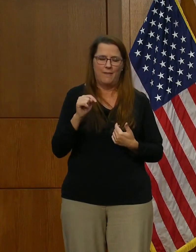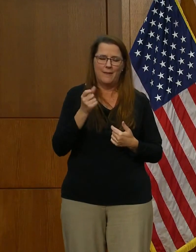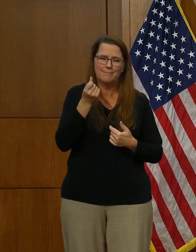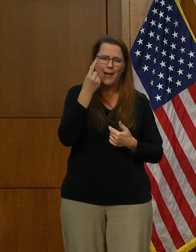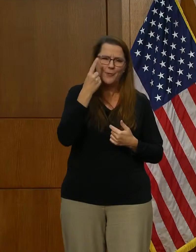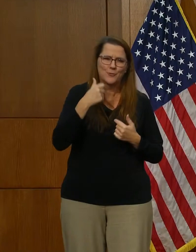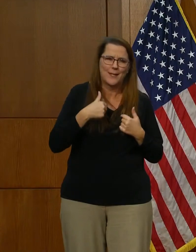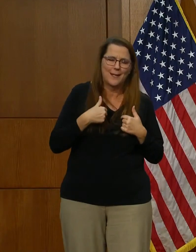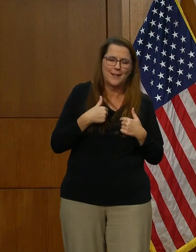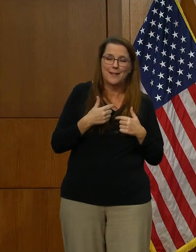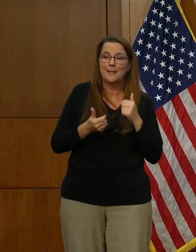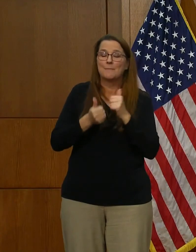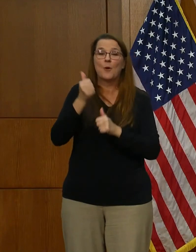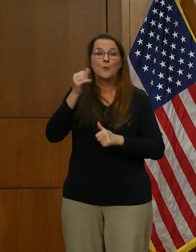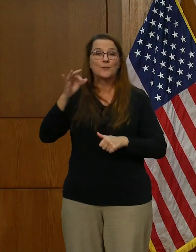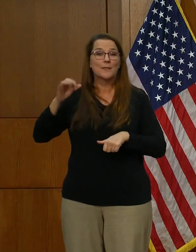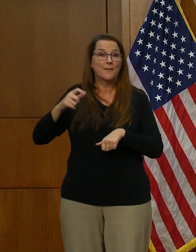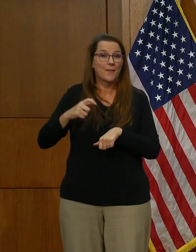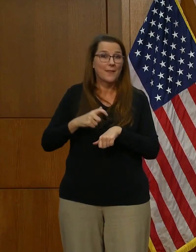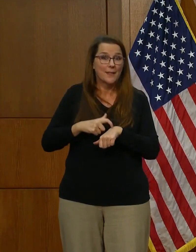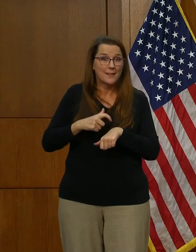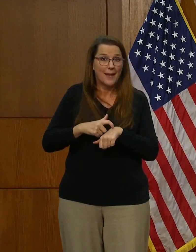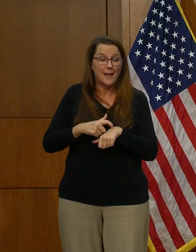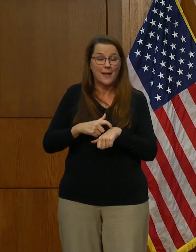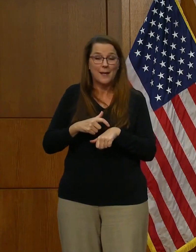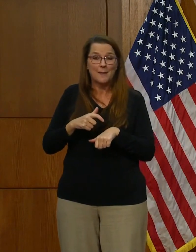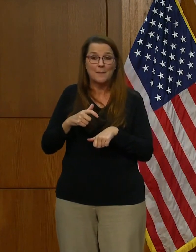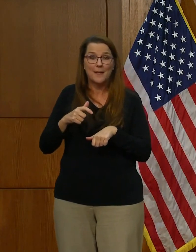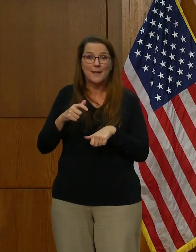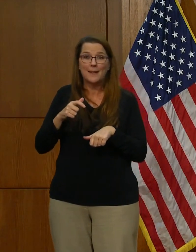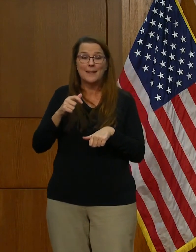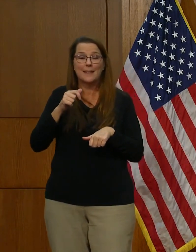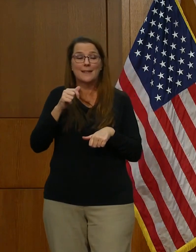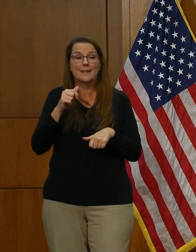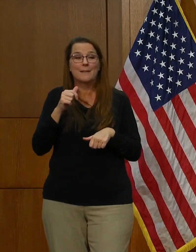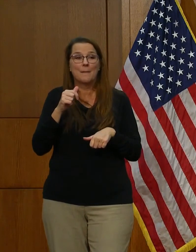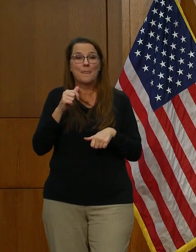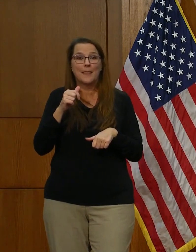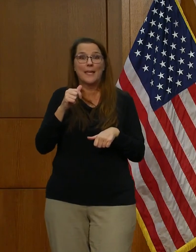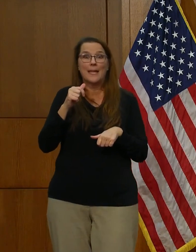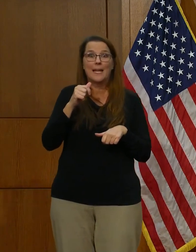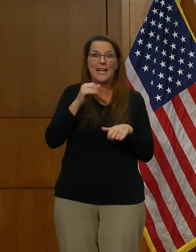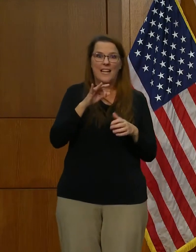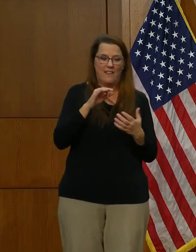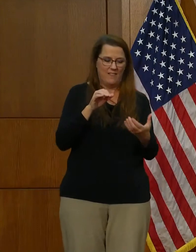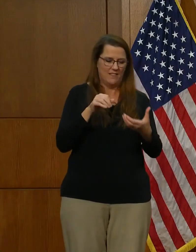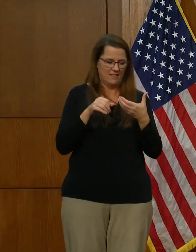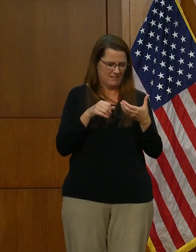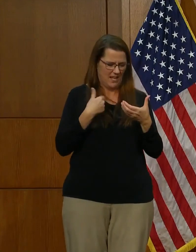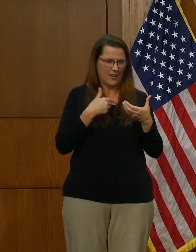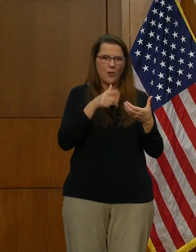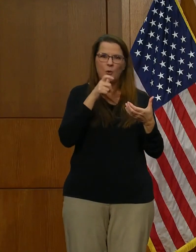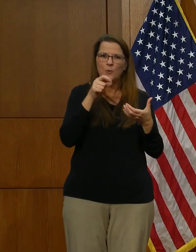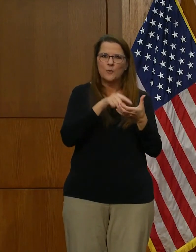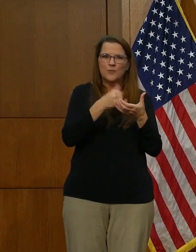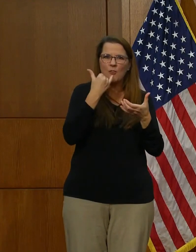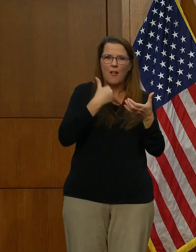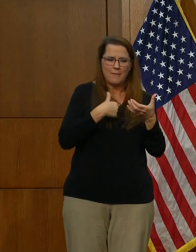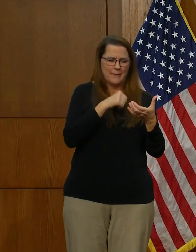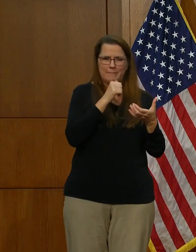HUH? AND MOST OF TIME. AS WE